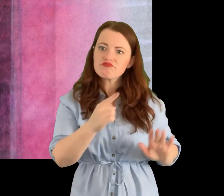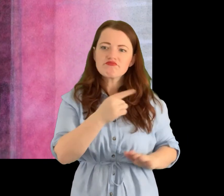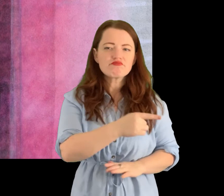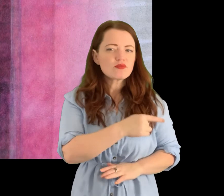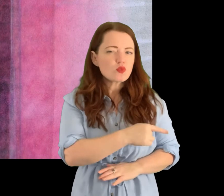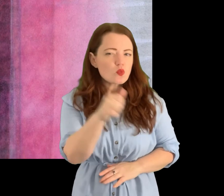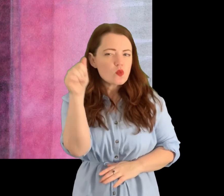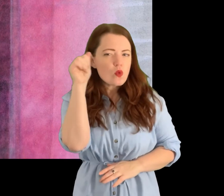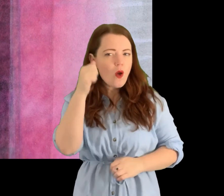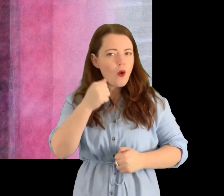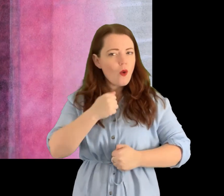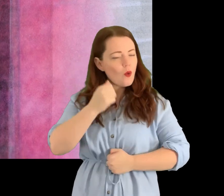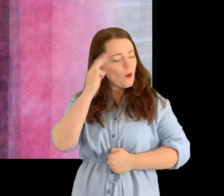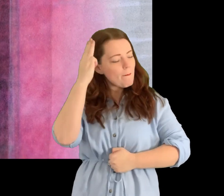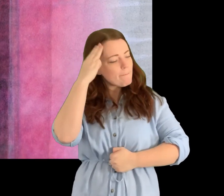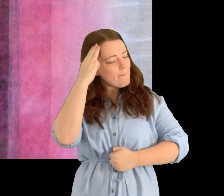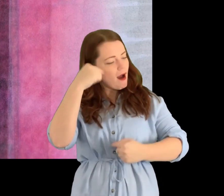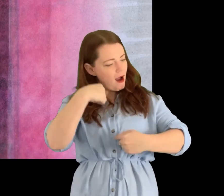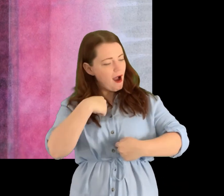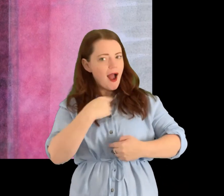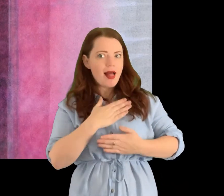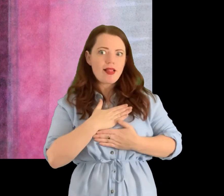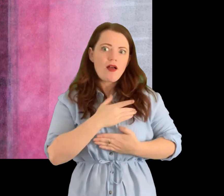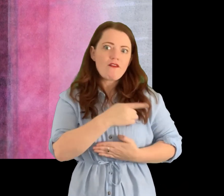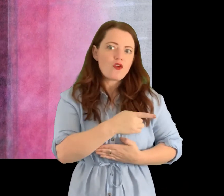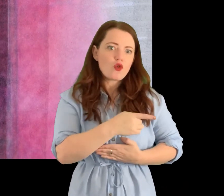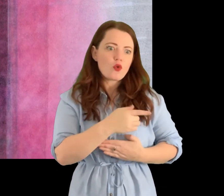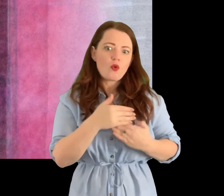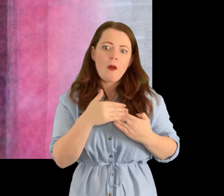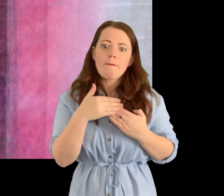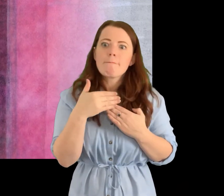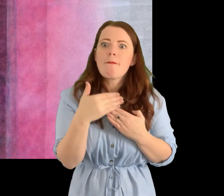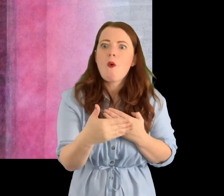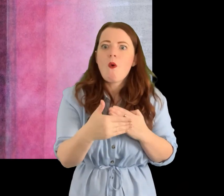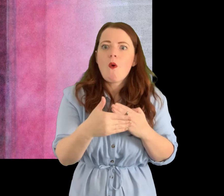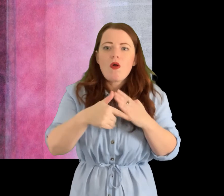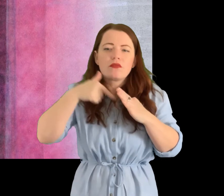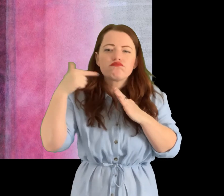For you know your Mama loves you Deeper than the deepest ocean